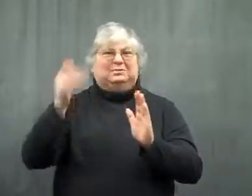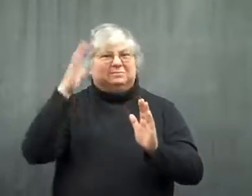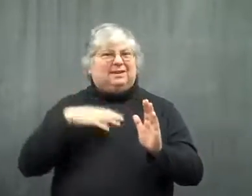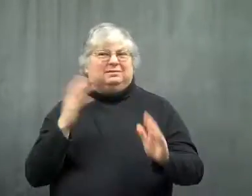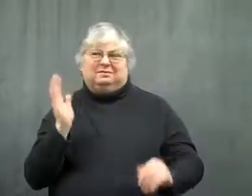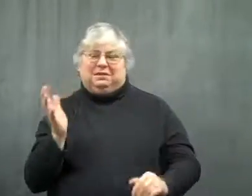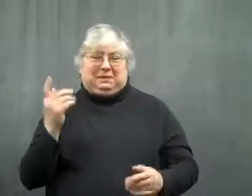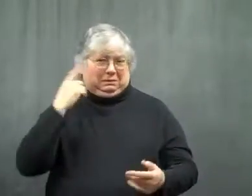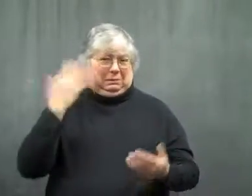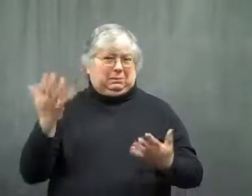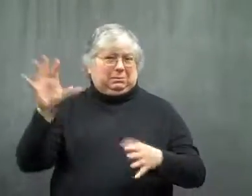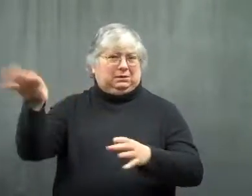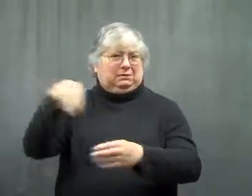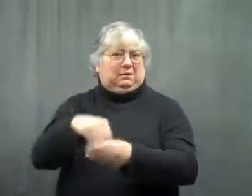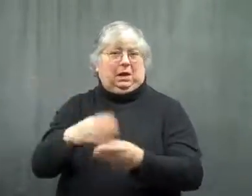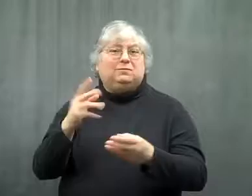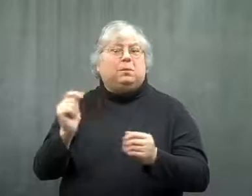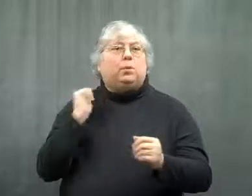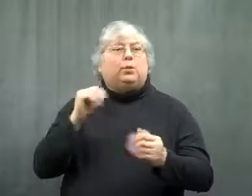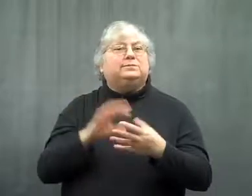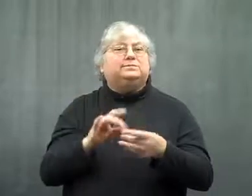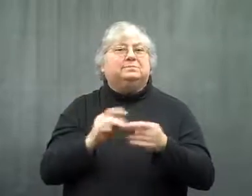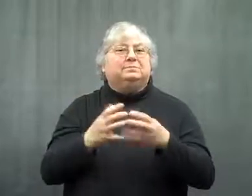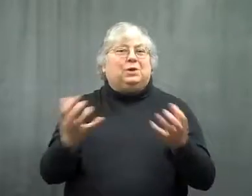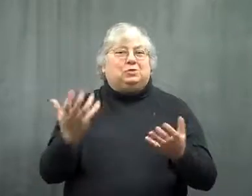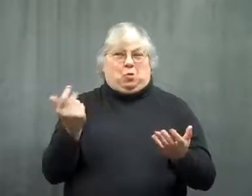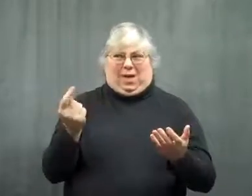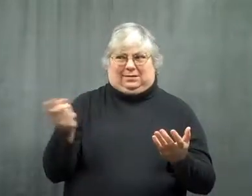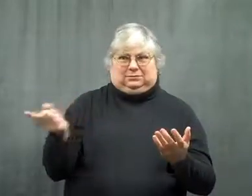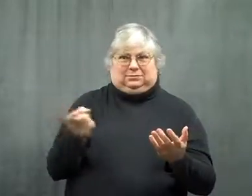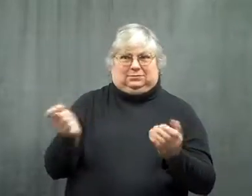but aren't saying what his involvement might be, so I don't know.